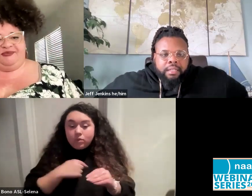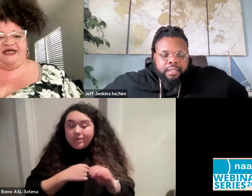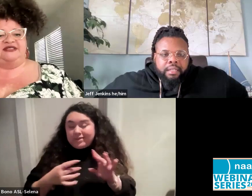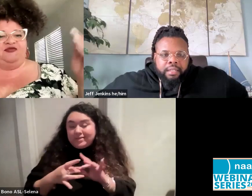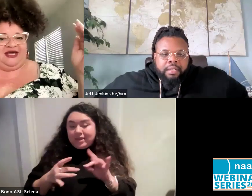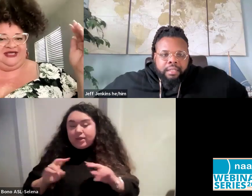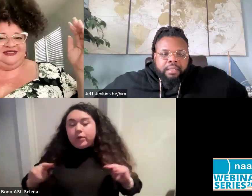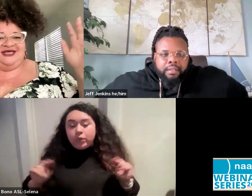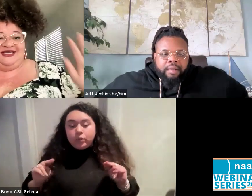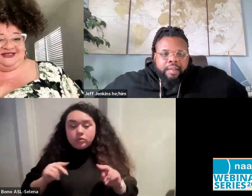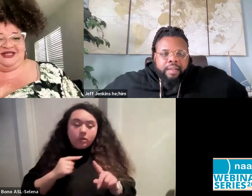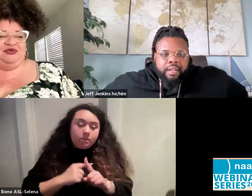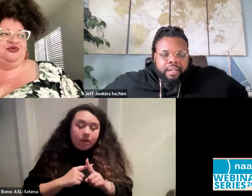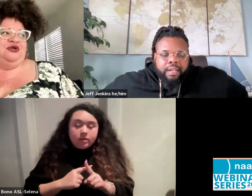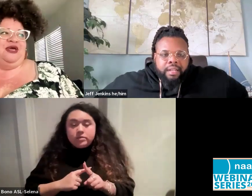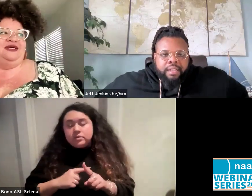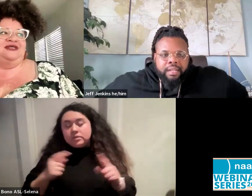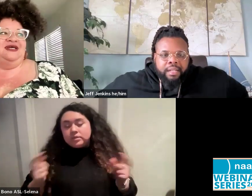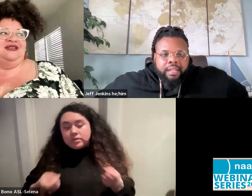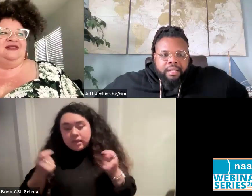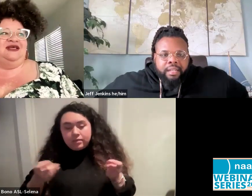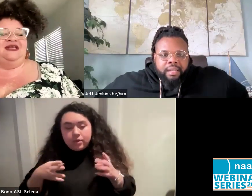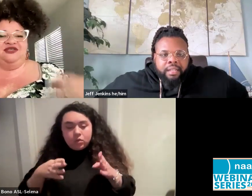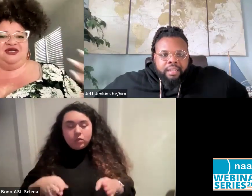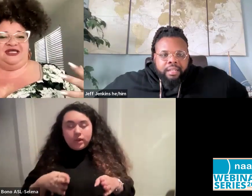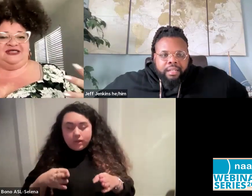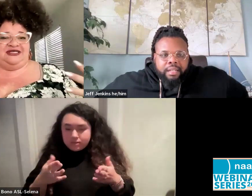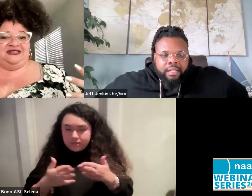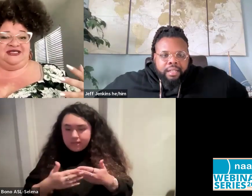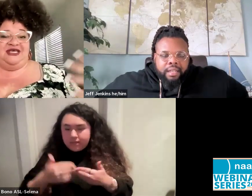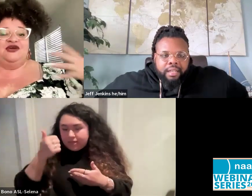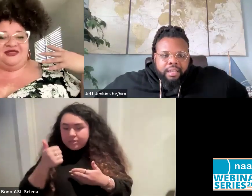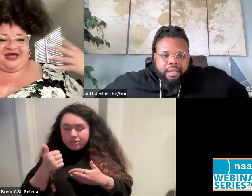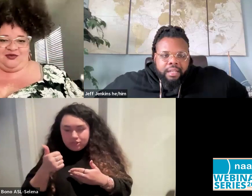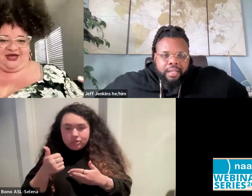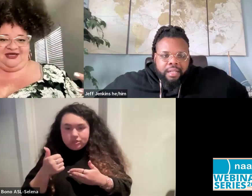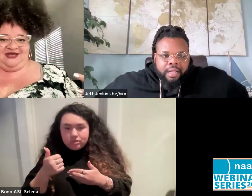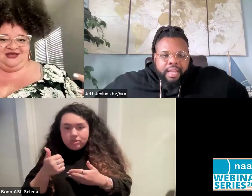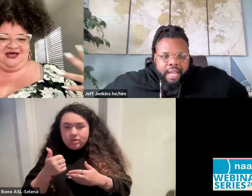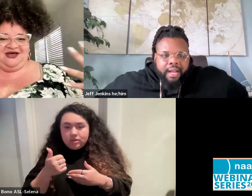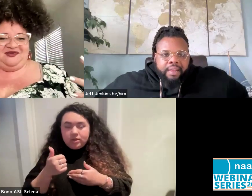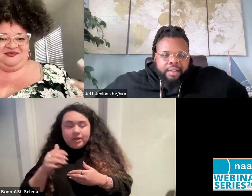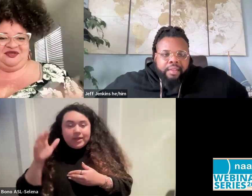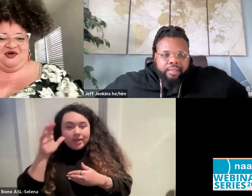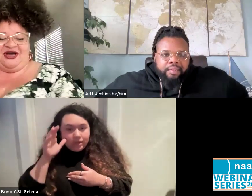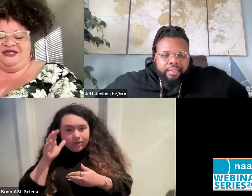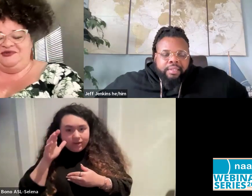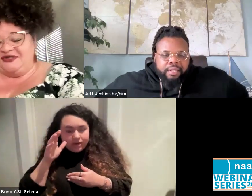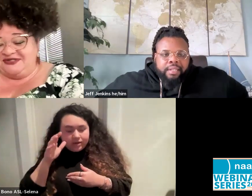and positive ways, in celebratory ways, the easier it is to hear it that way. Yeah. You know, out in the world.